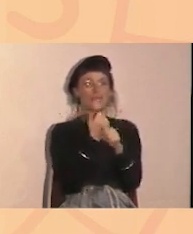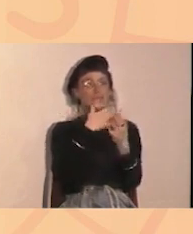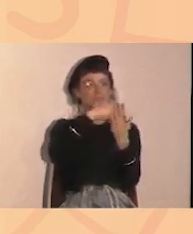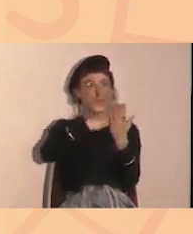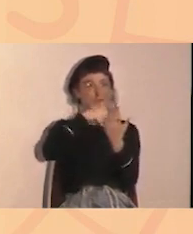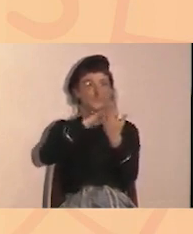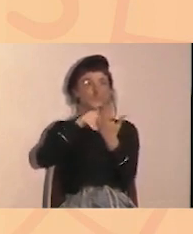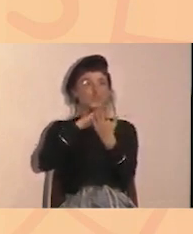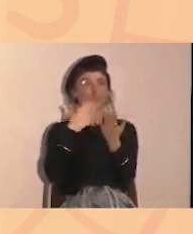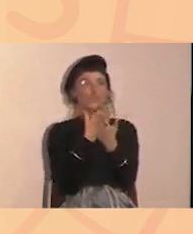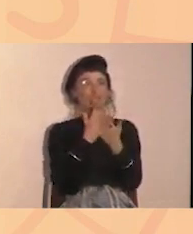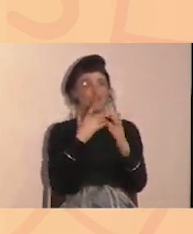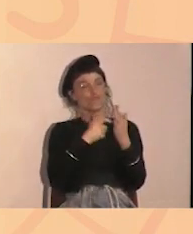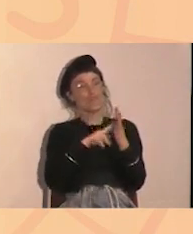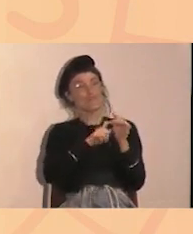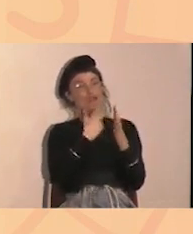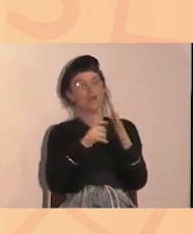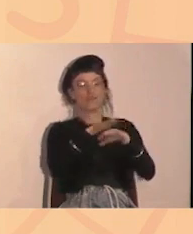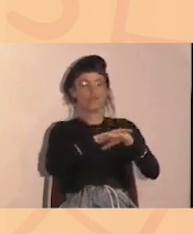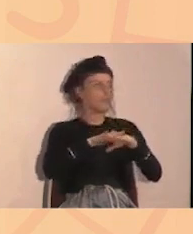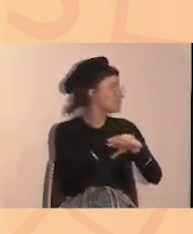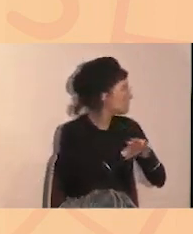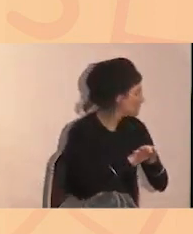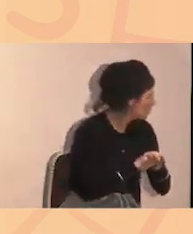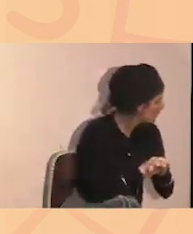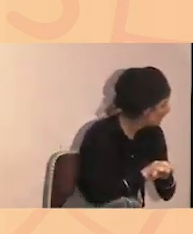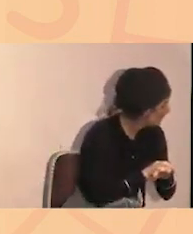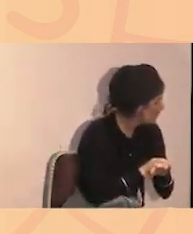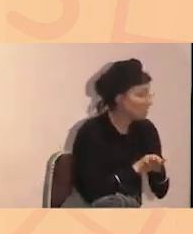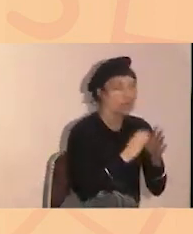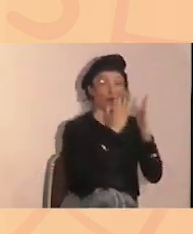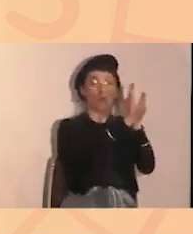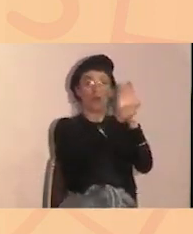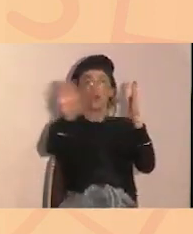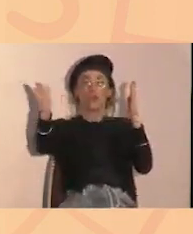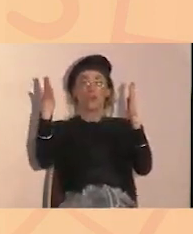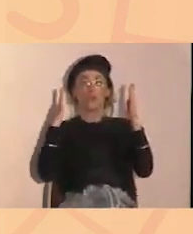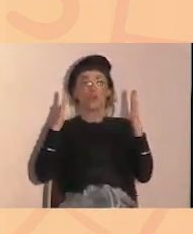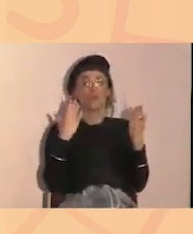render these surfaces that are both depictions but also physical embodiments of Country.